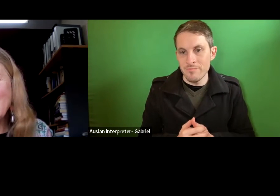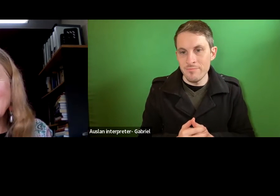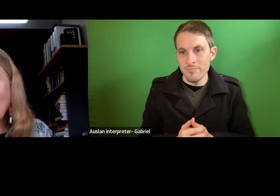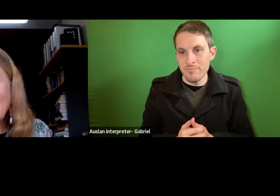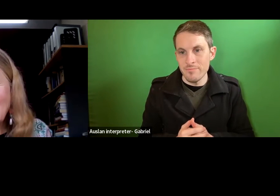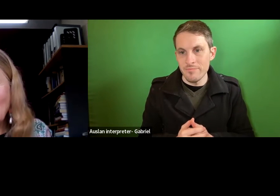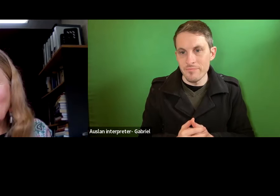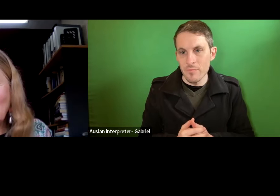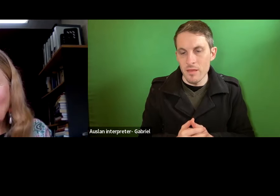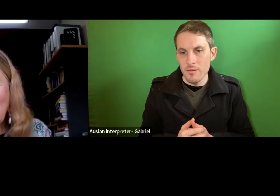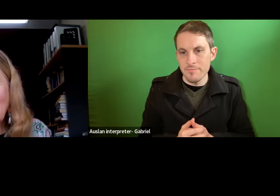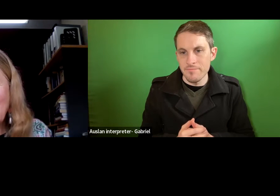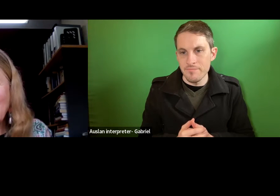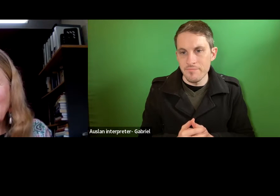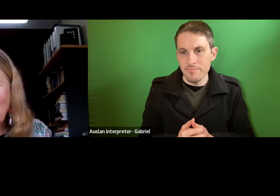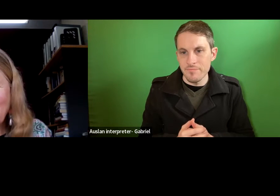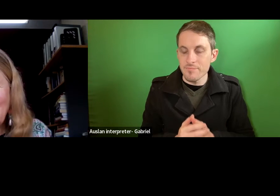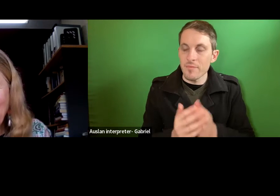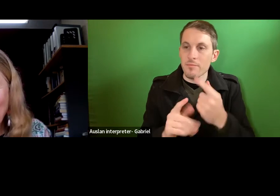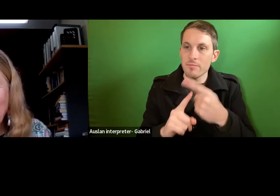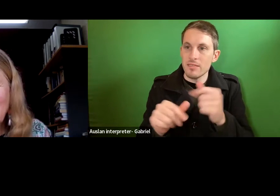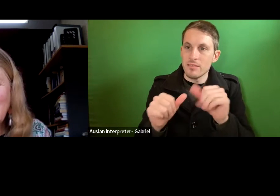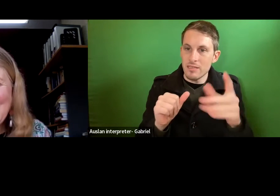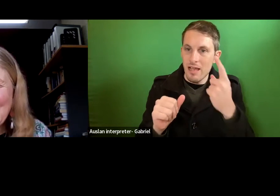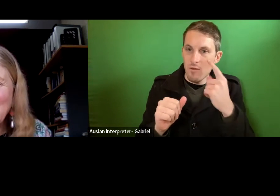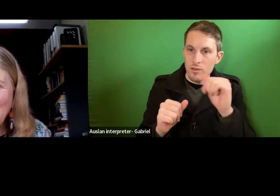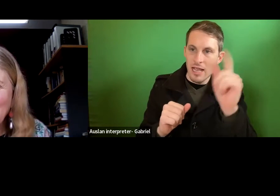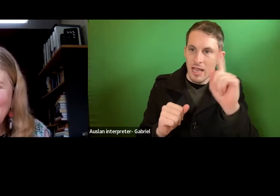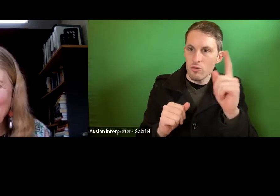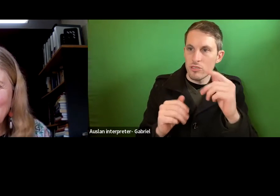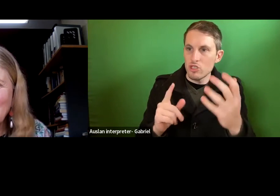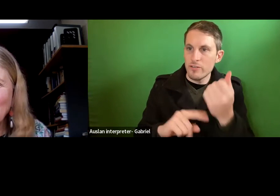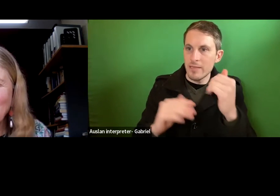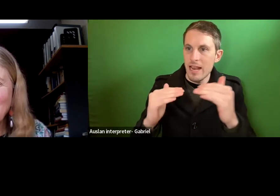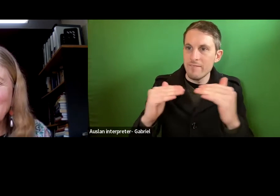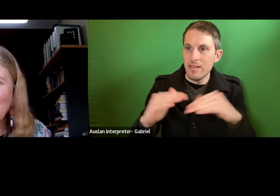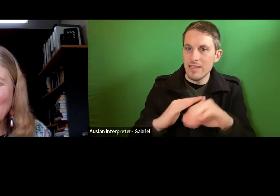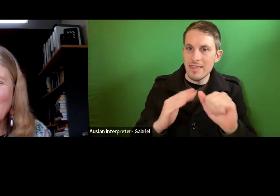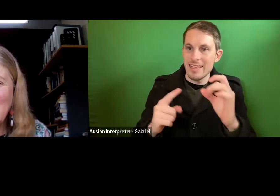And it's ideal to look at current achievement levels in the key academic skill that the student